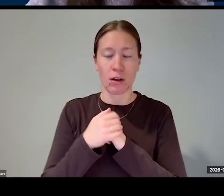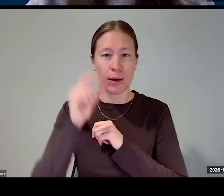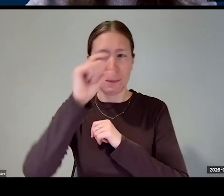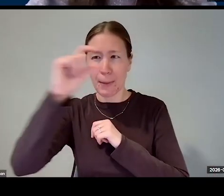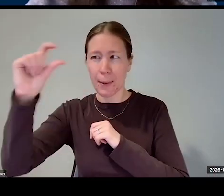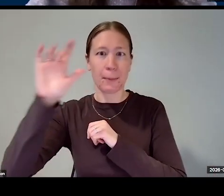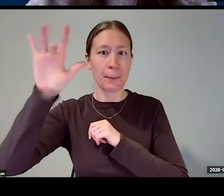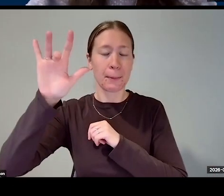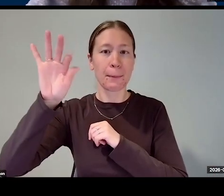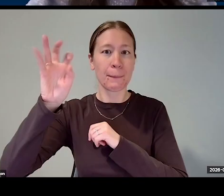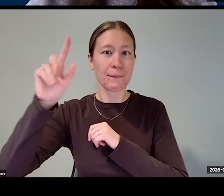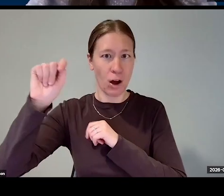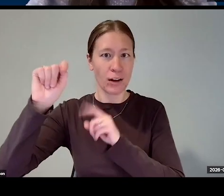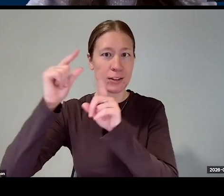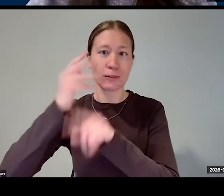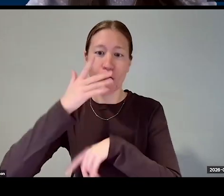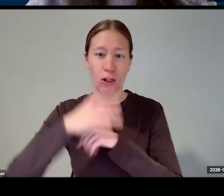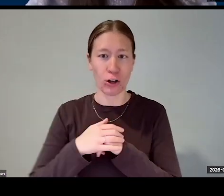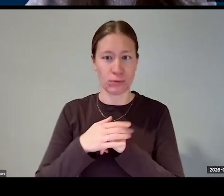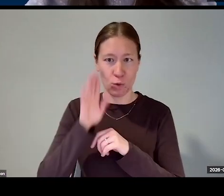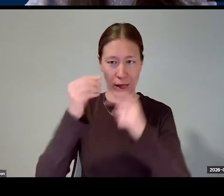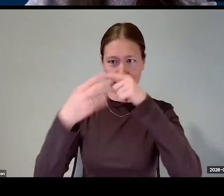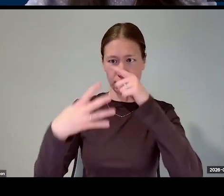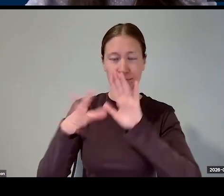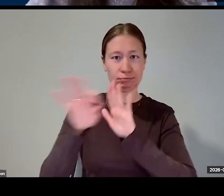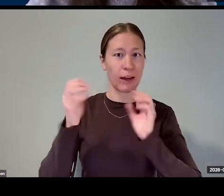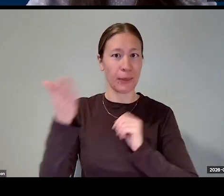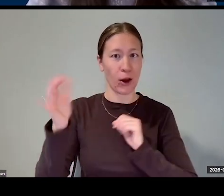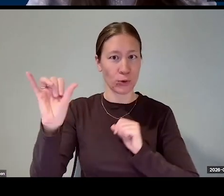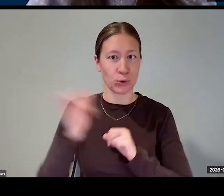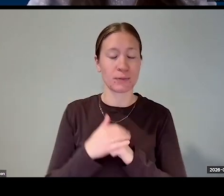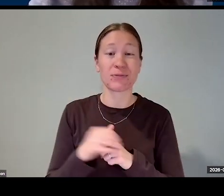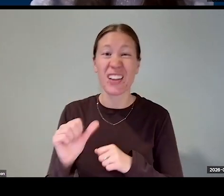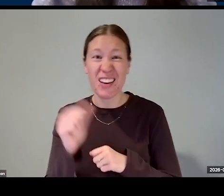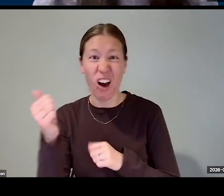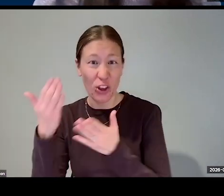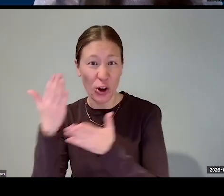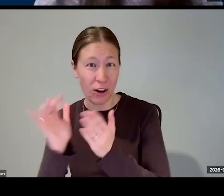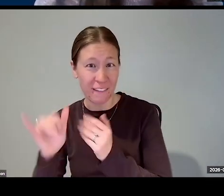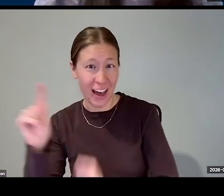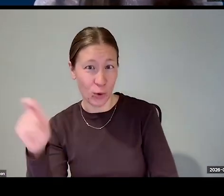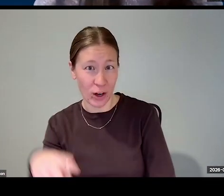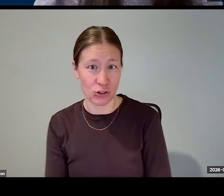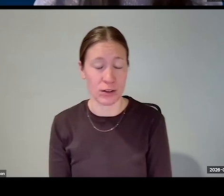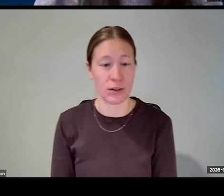And then the other part of that question with the image placeholder options. So again, if you don't want to use